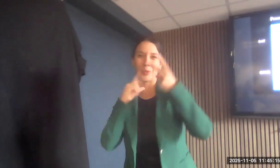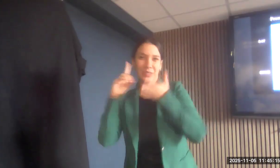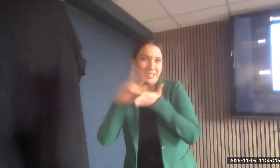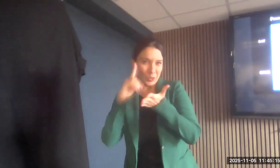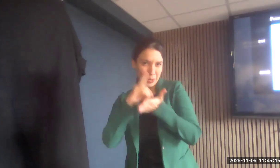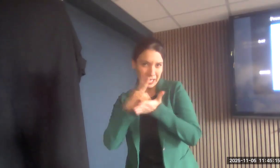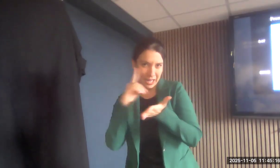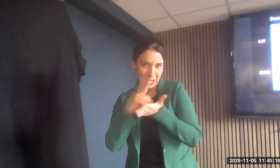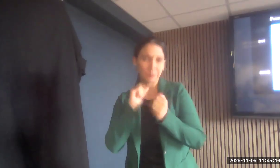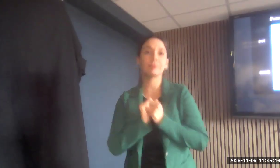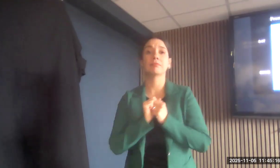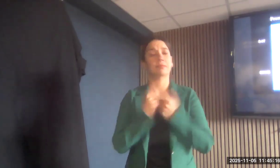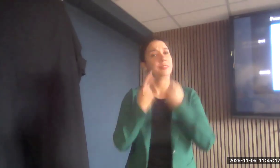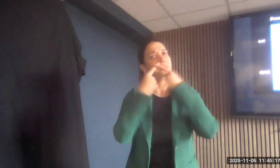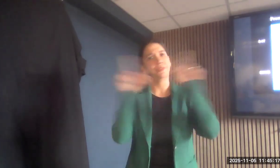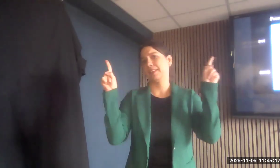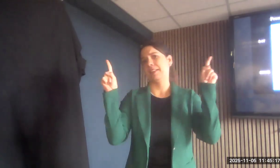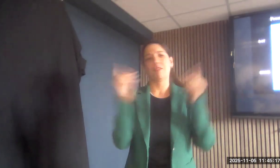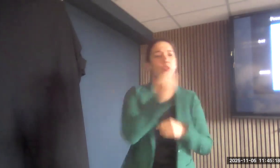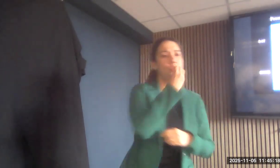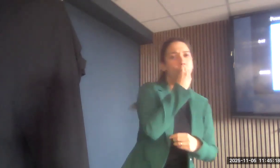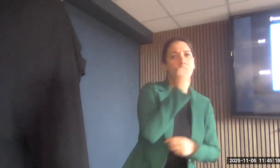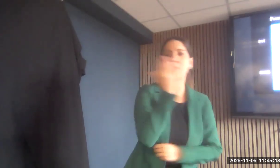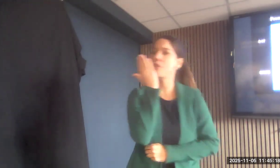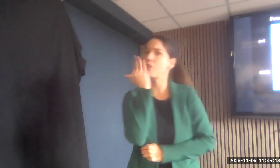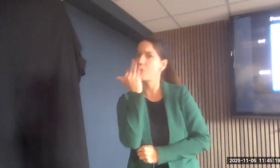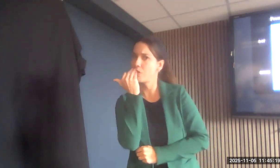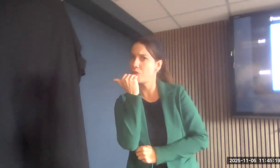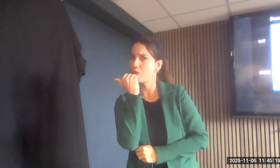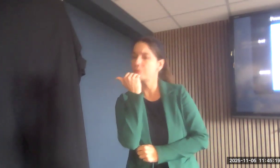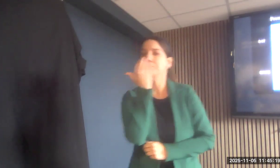And if we compare this to the Oates dictionary, we see a different sign being used here.